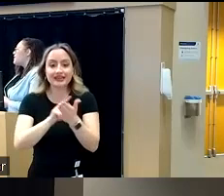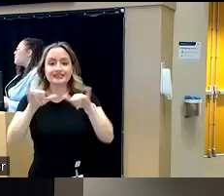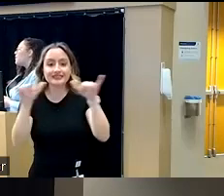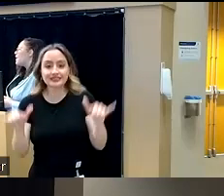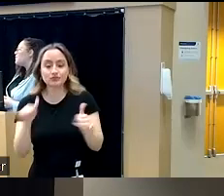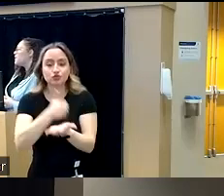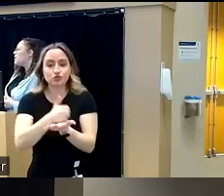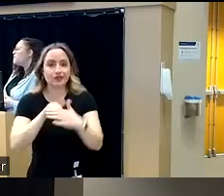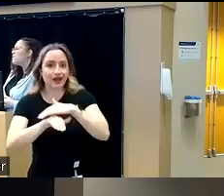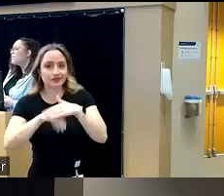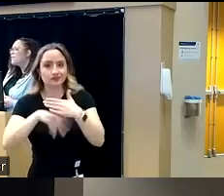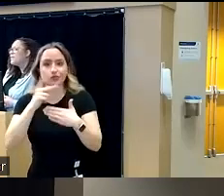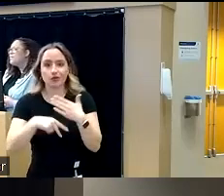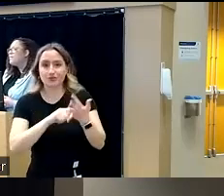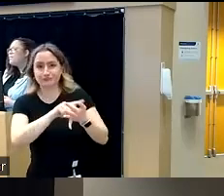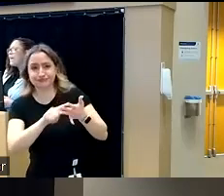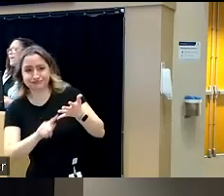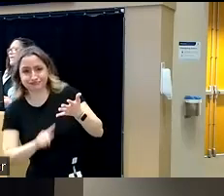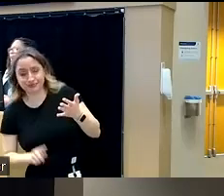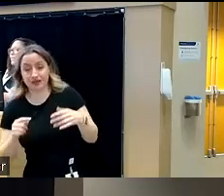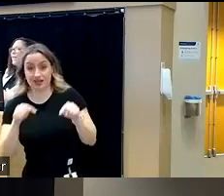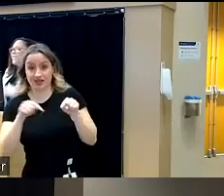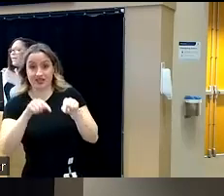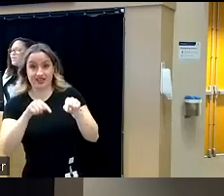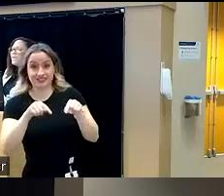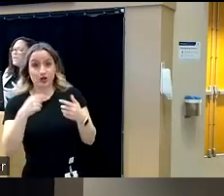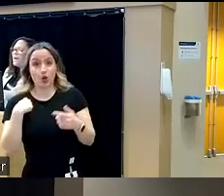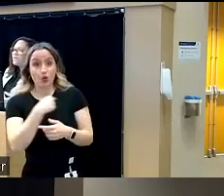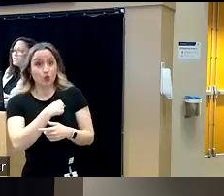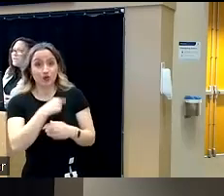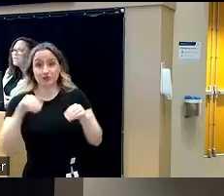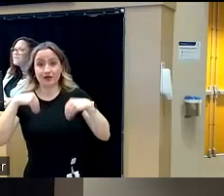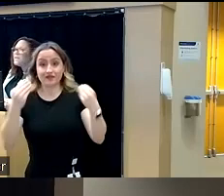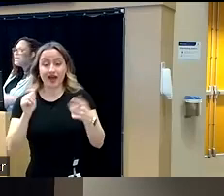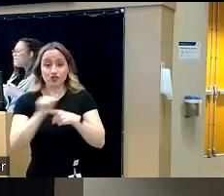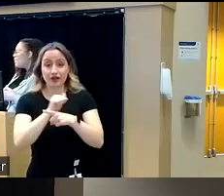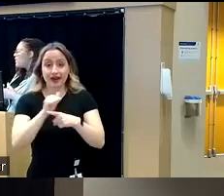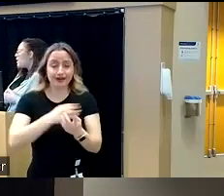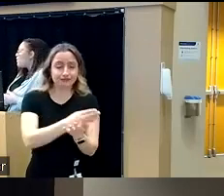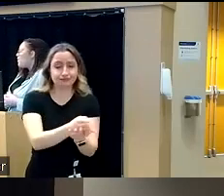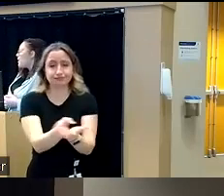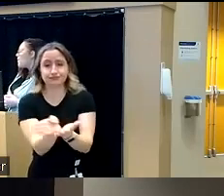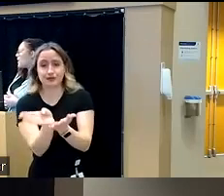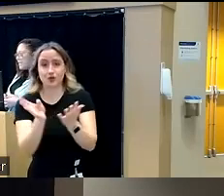access programs so really we provide a breadth of training opportunities even within our programming